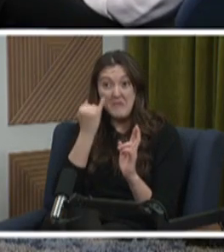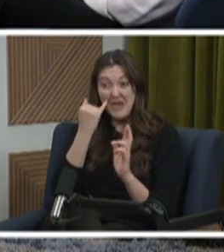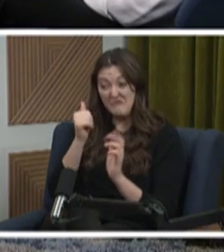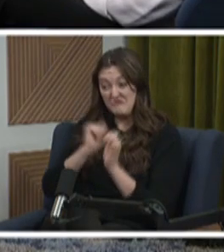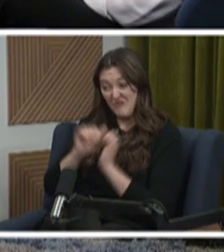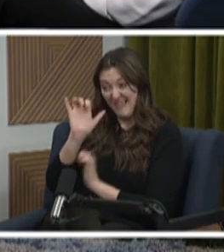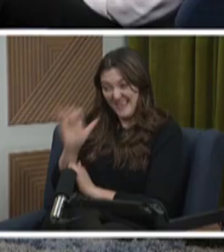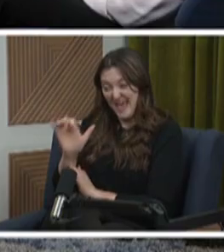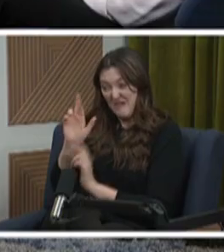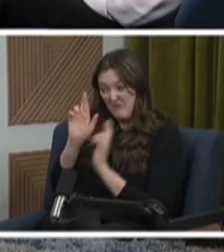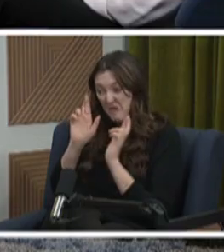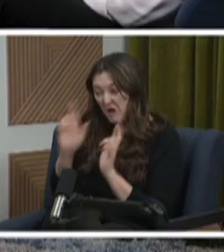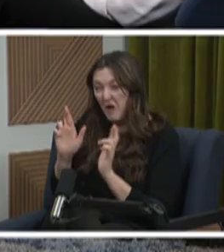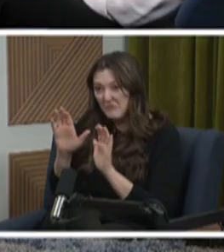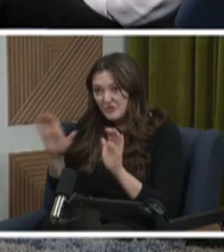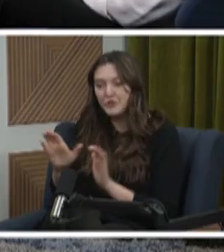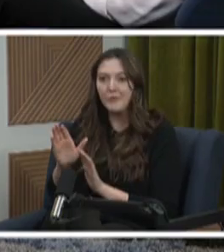Is there anything like that that they're going to do their homework first?